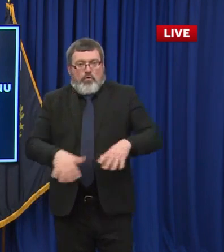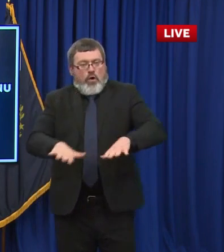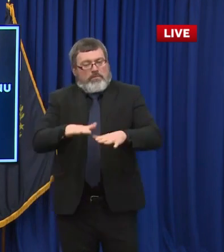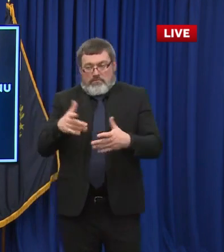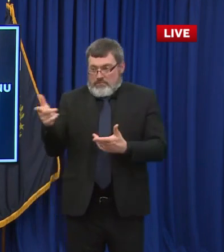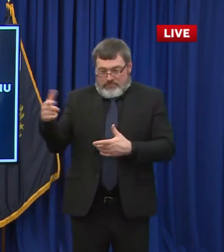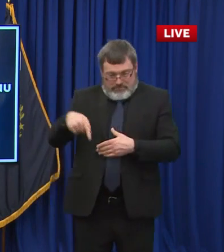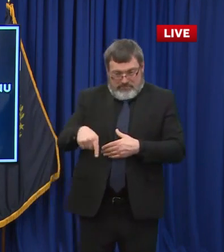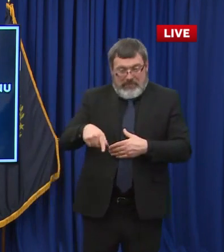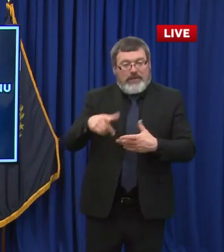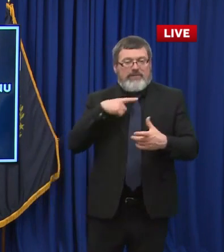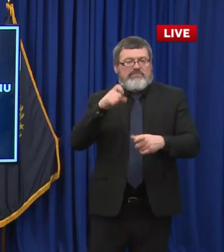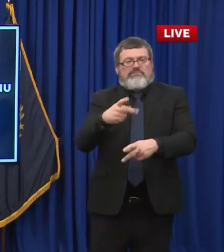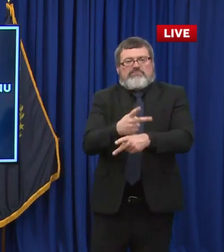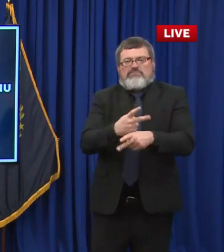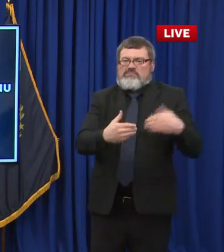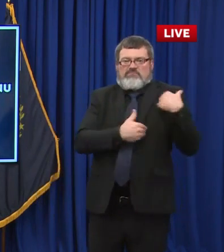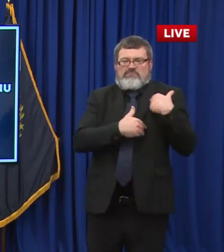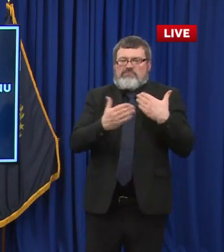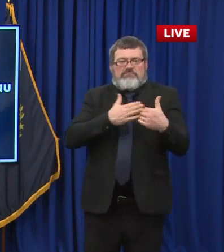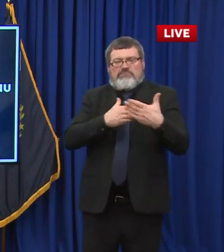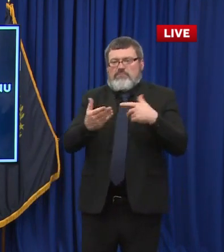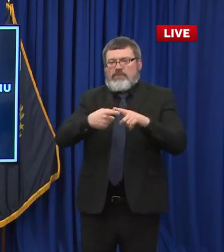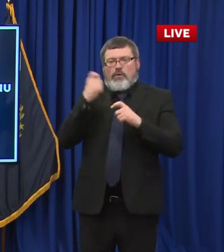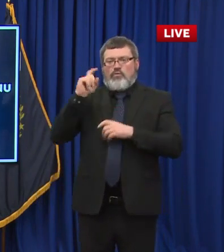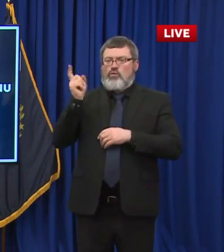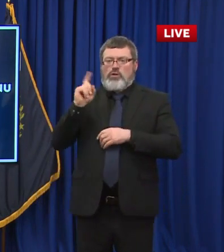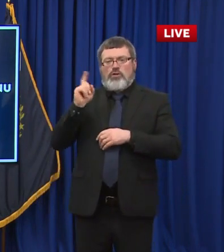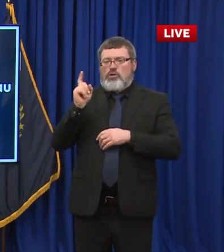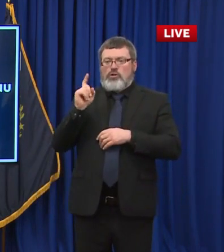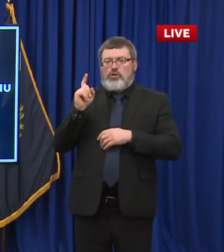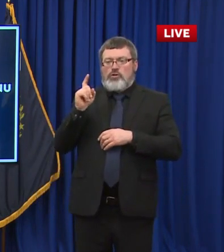WE DON’T TURN AWAY -- THEY DON’T TURN PEOPLE AWAY.